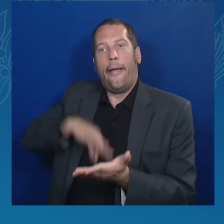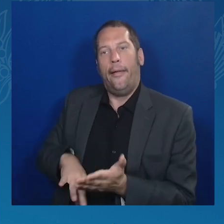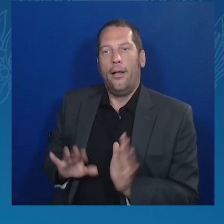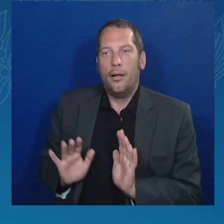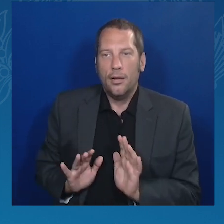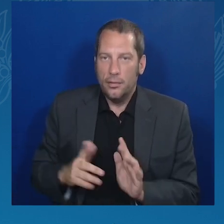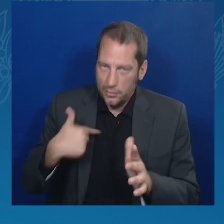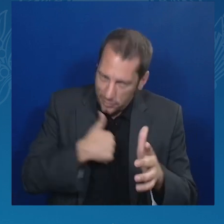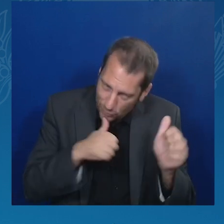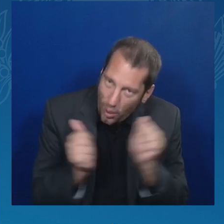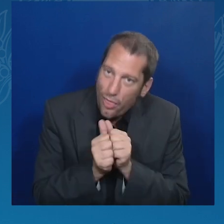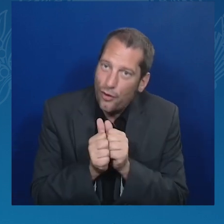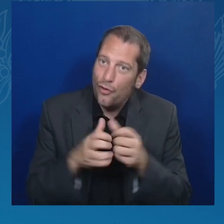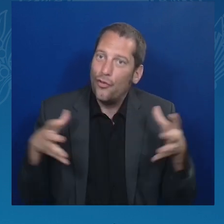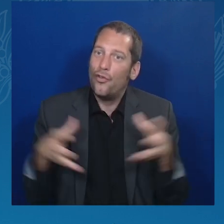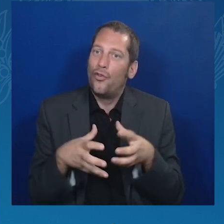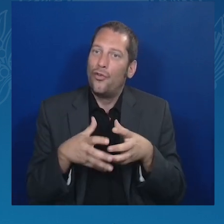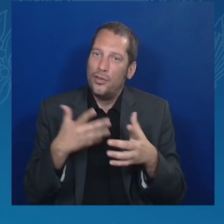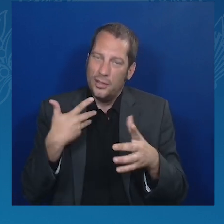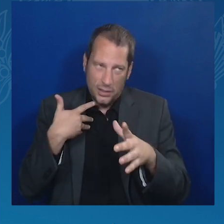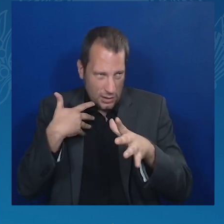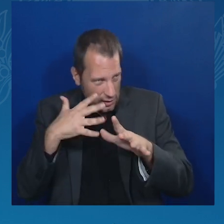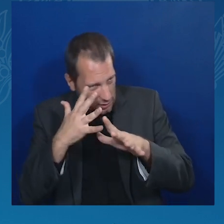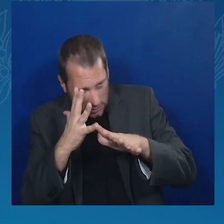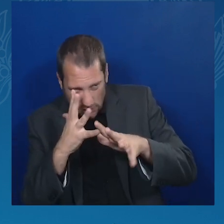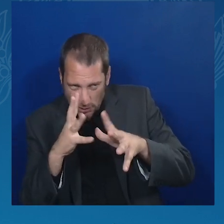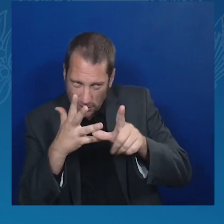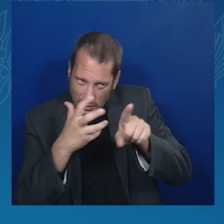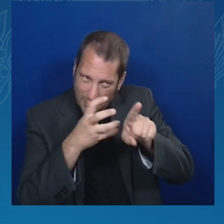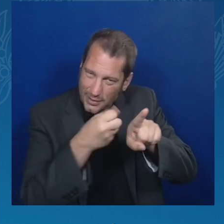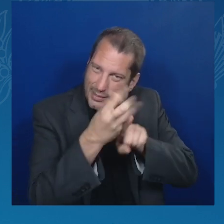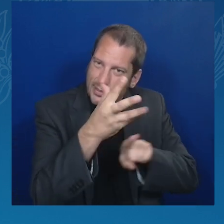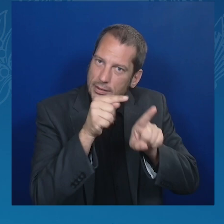and capped the cost of insulin at $35 a month for our seniors.